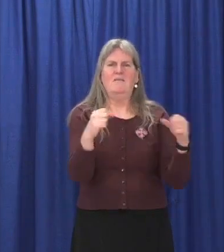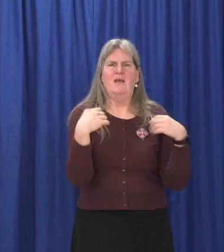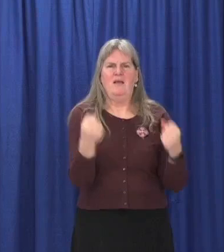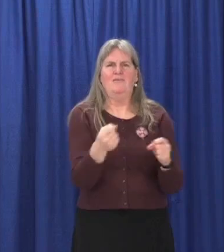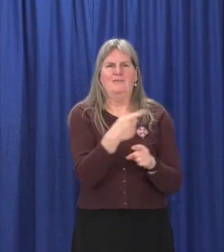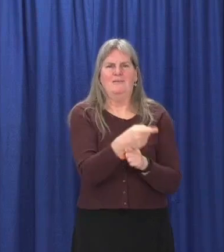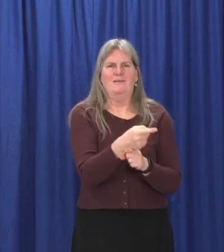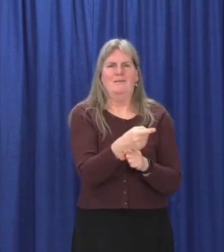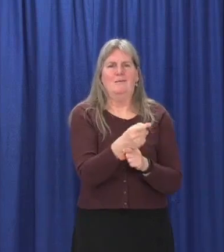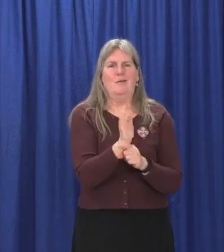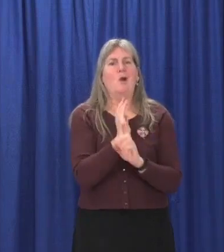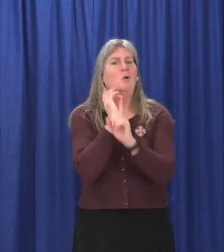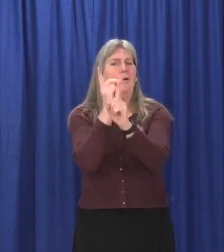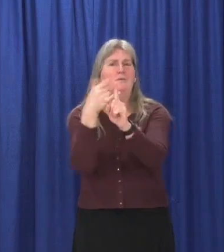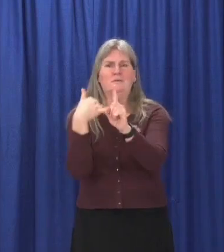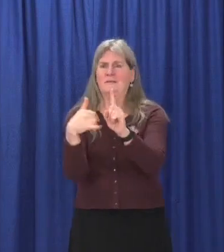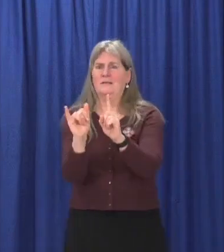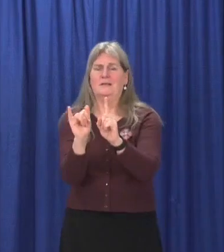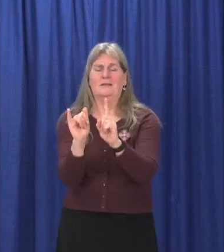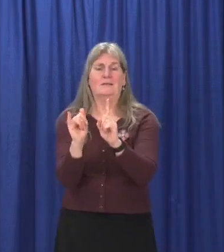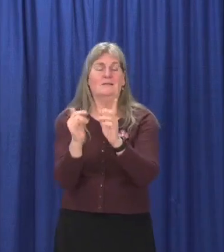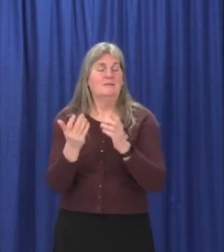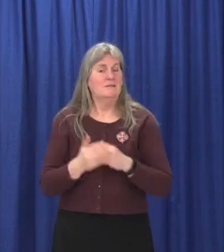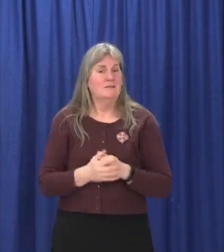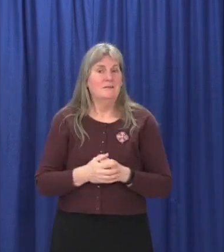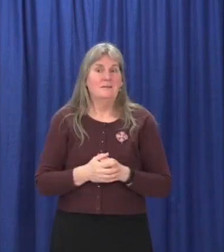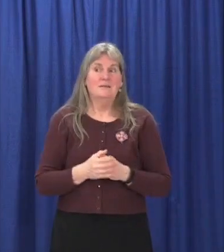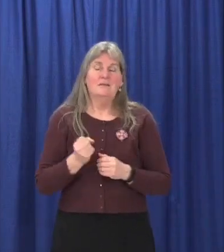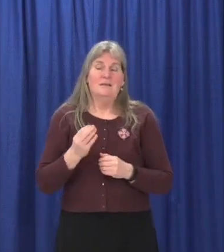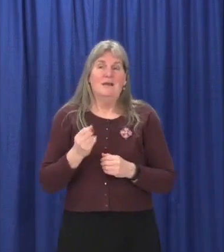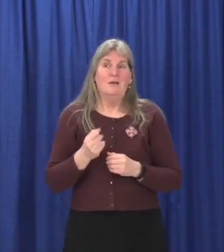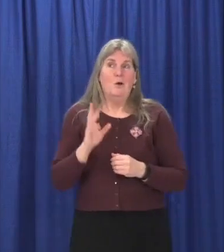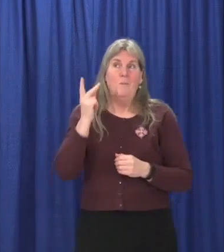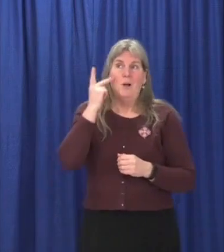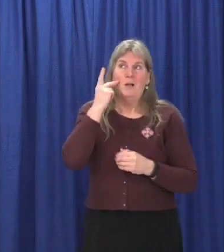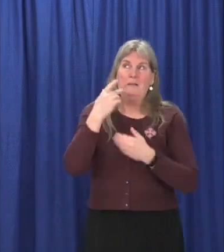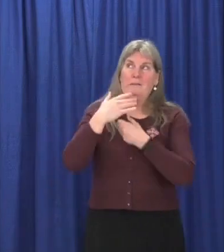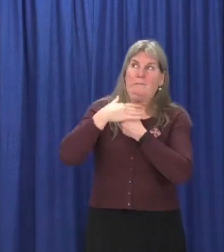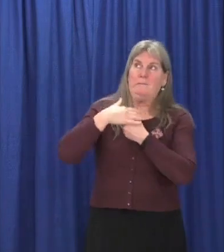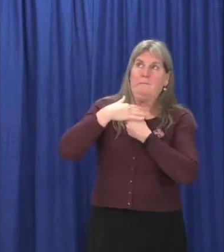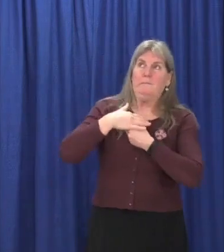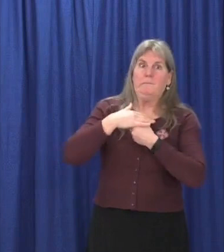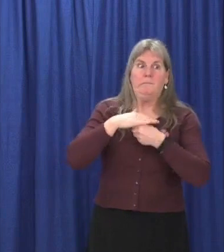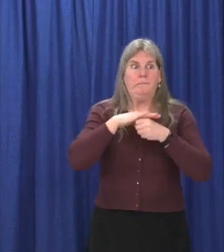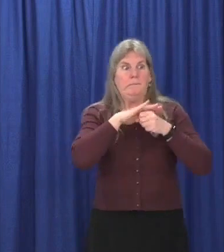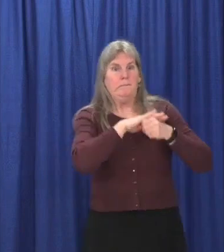It's tough, a lot of political pressure, for sure, but we'll maintain keeping